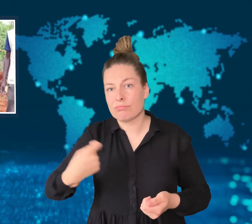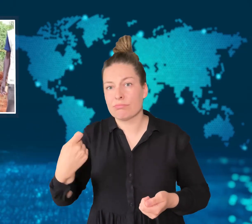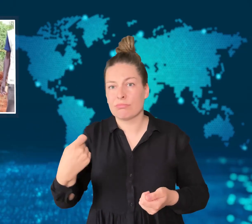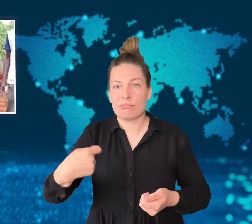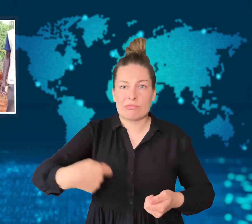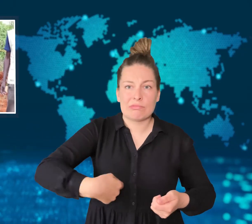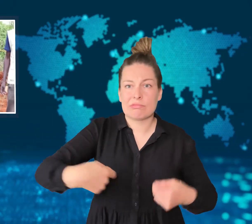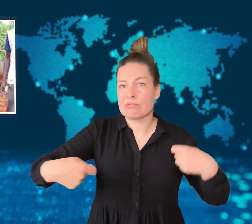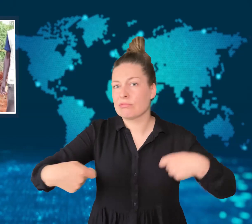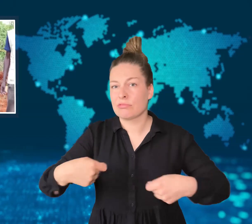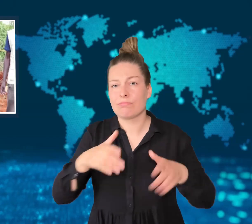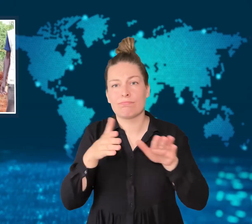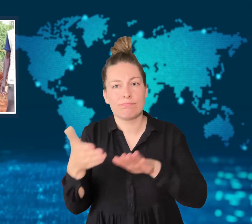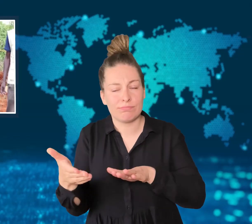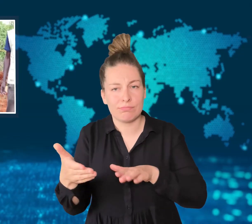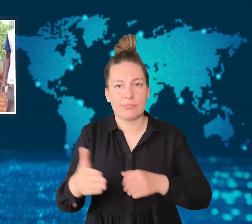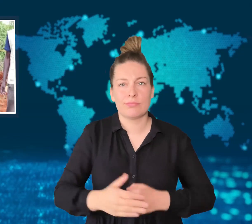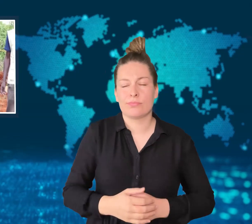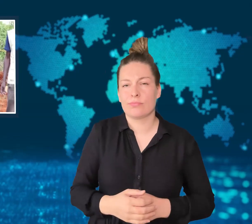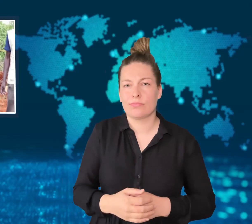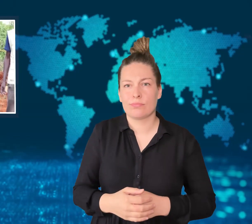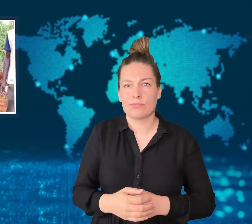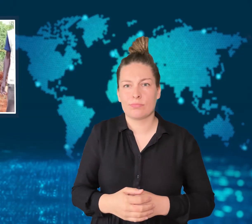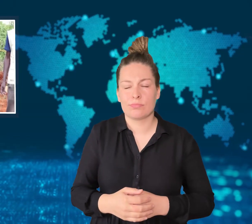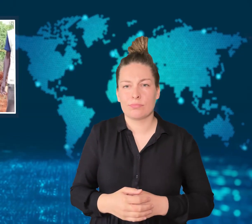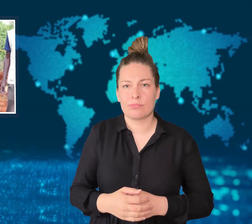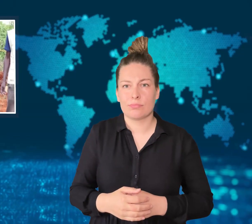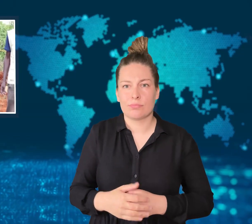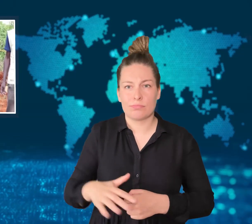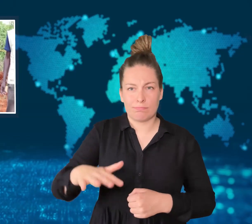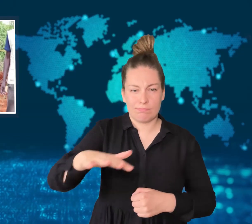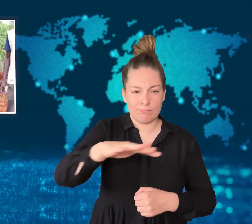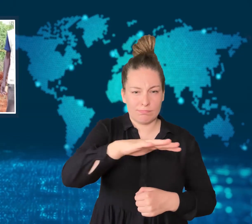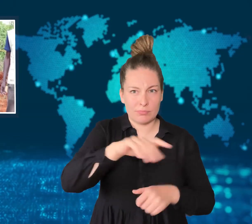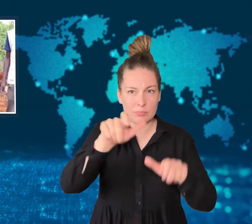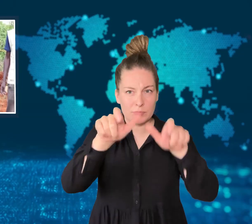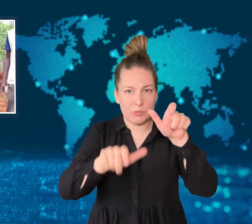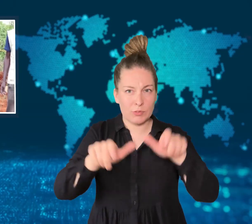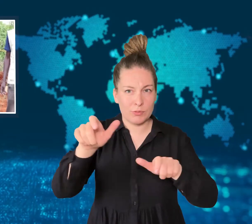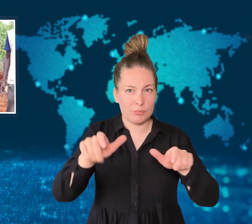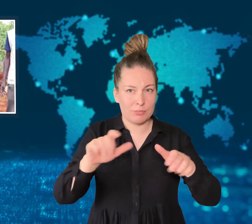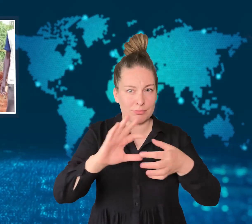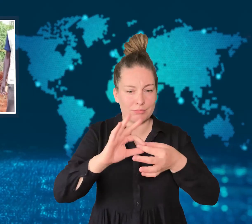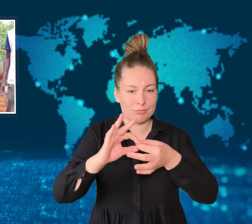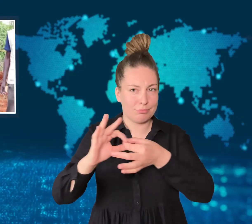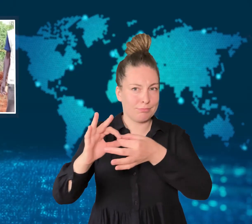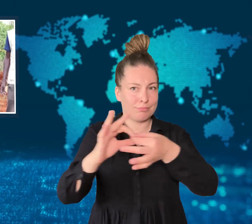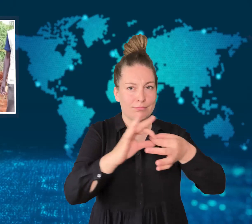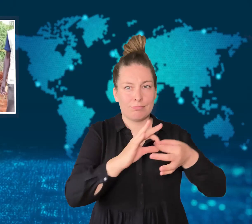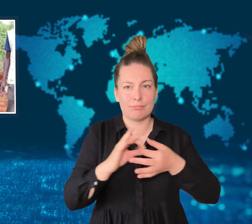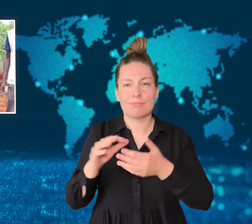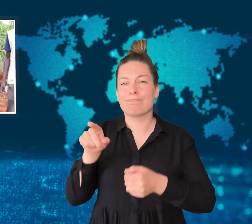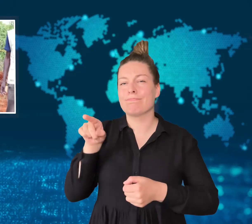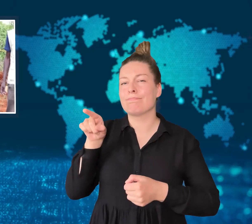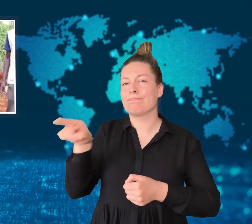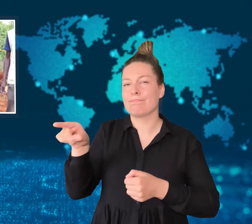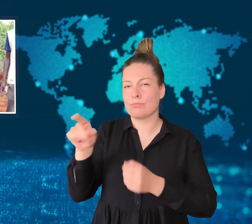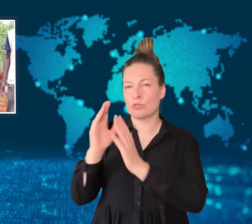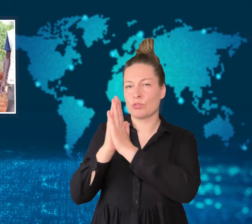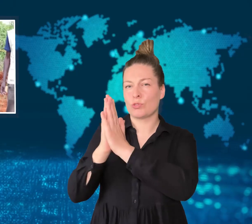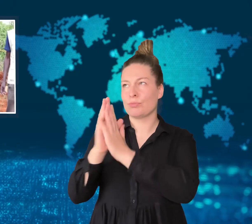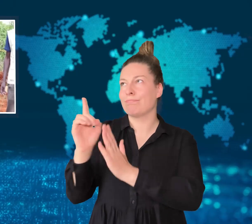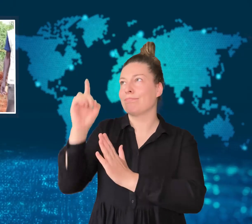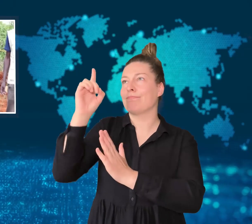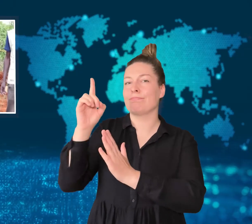The people were all members of the Good News International Church that